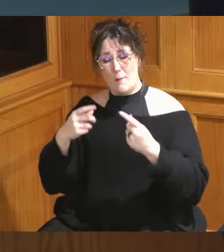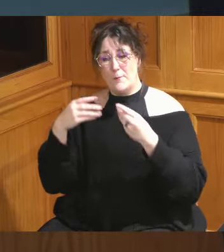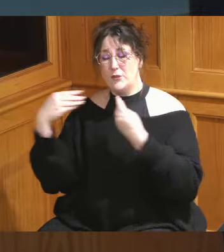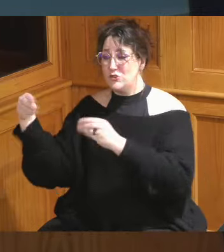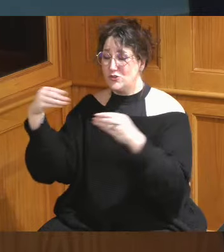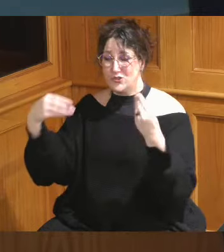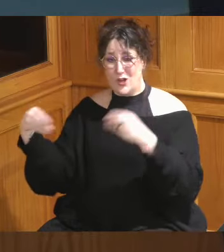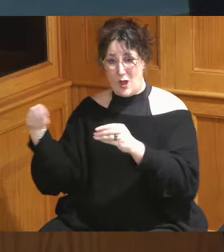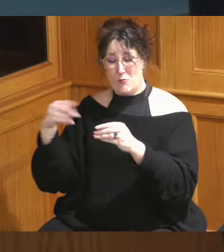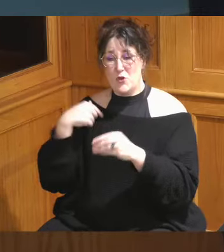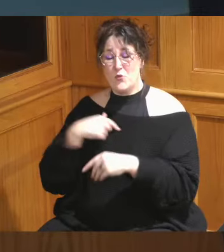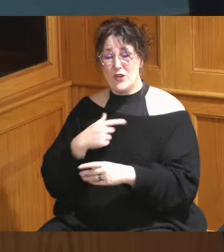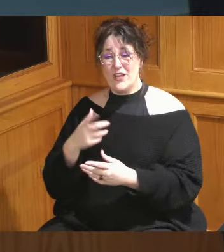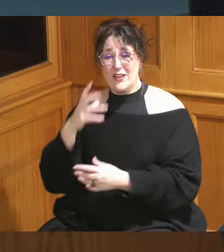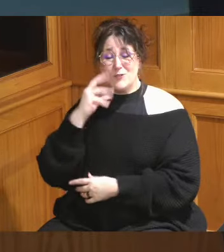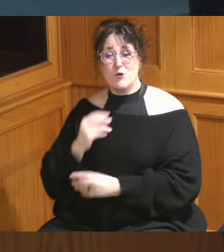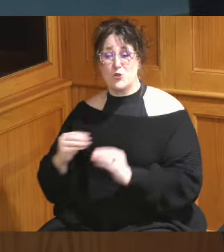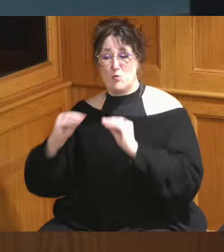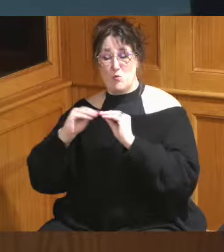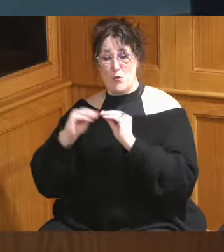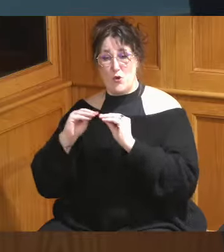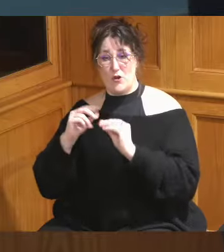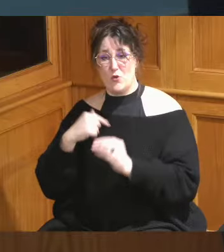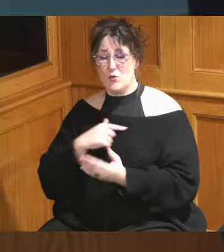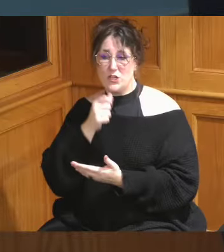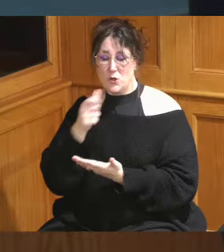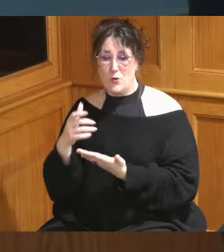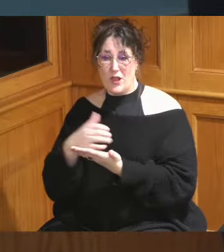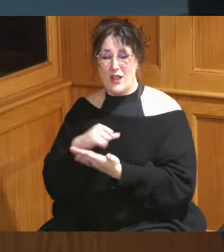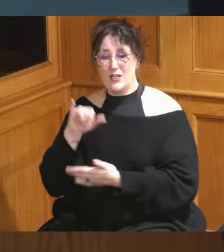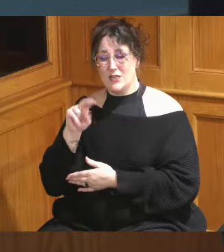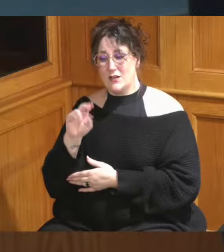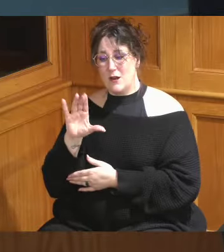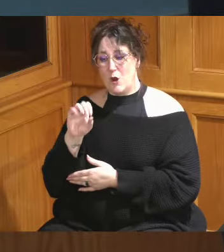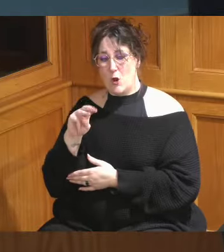by way of property tax. we don't collect income tax. Otherwise, we would see a benefit by way